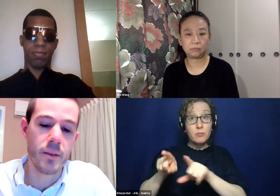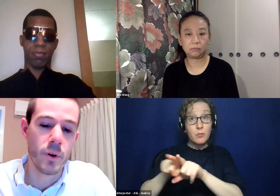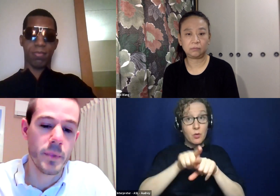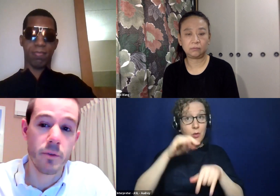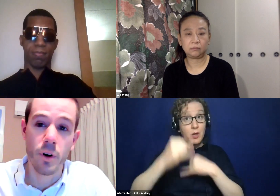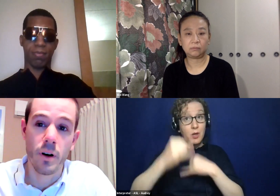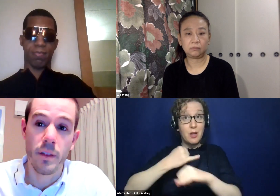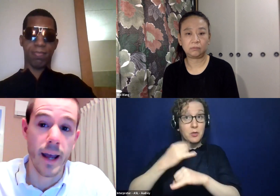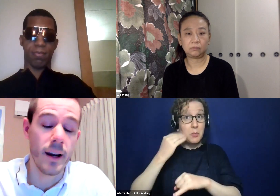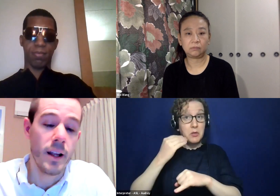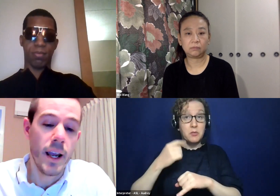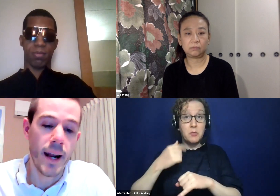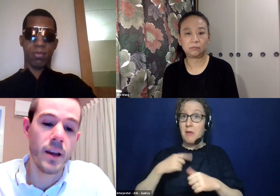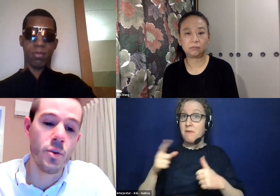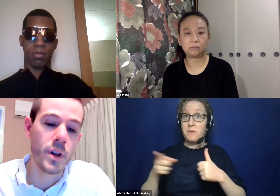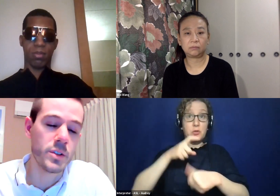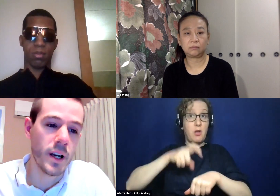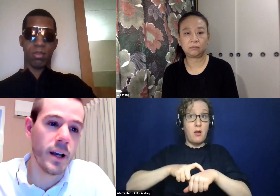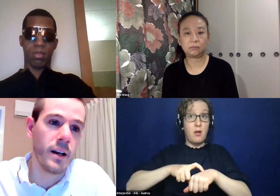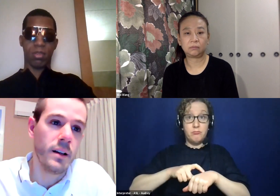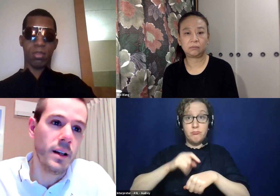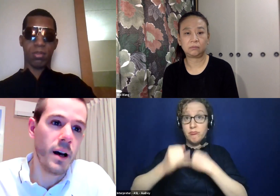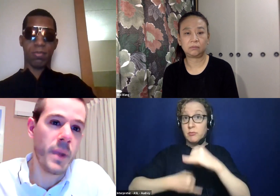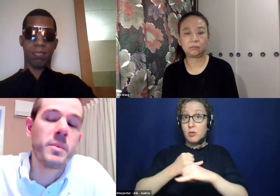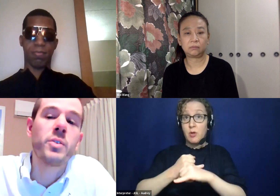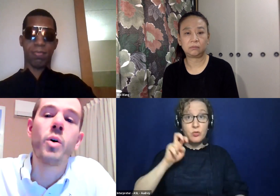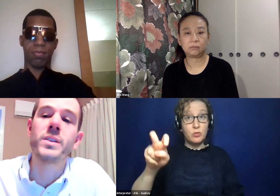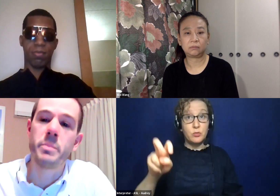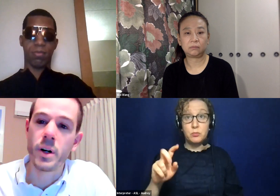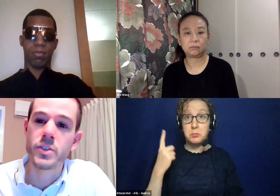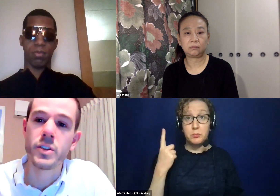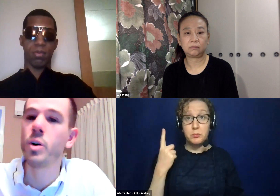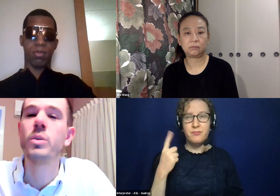because I didn't have one before that, and I knew that was going to make me grow as a person,